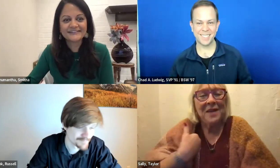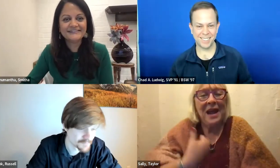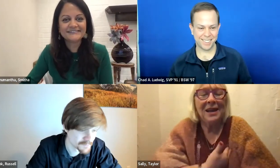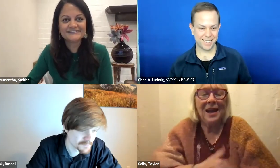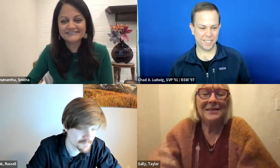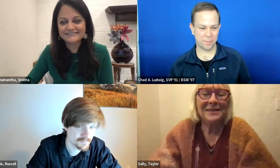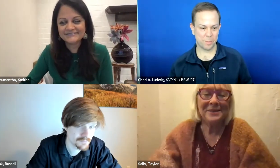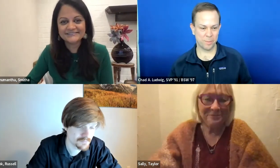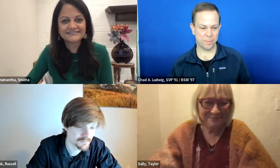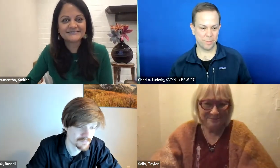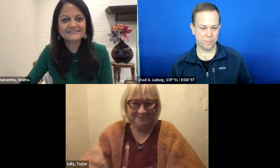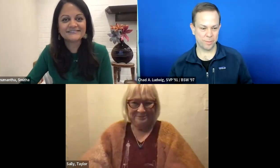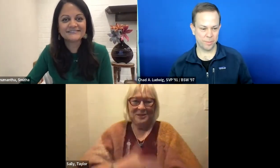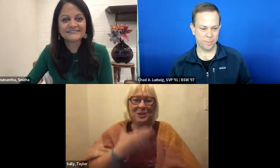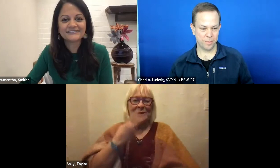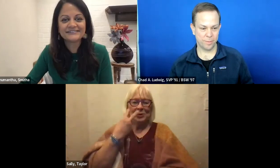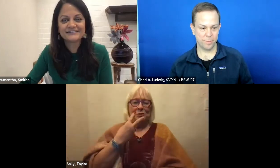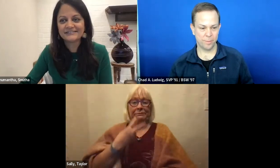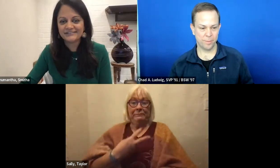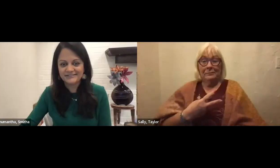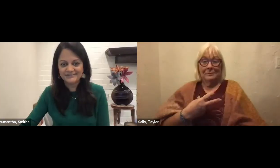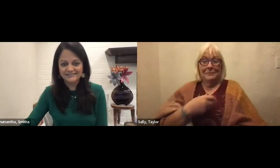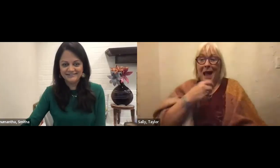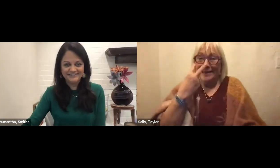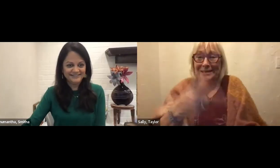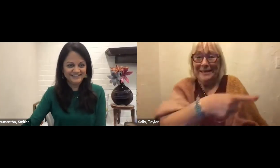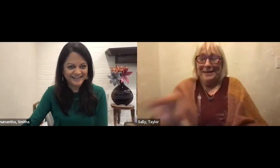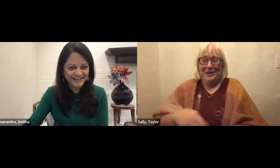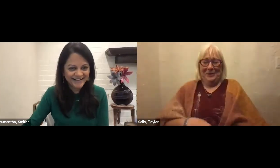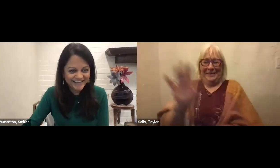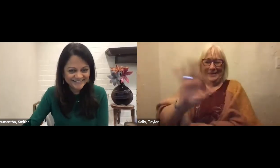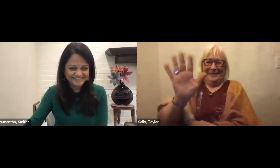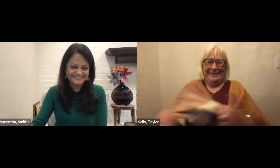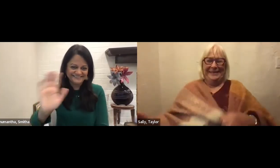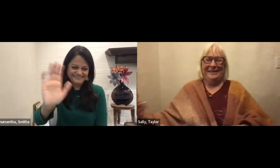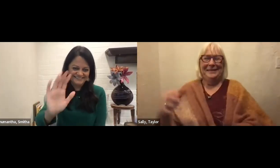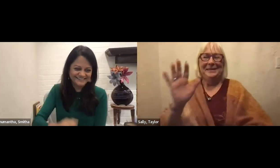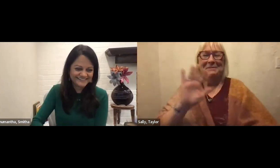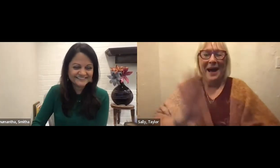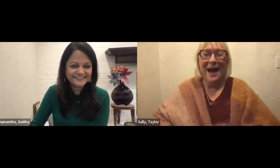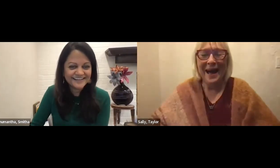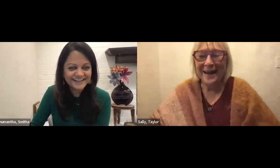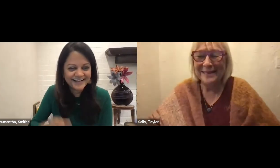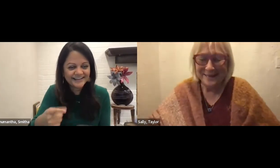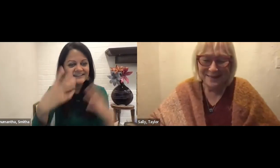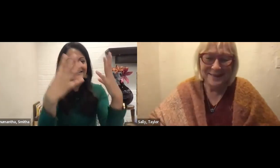that would be great. Thank you for inviting us. Thank you so much. Oh, I don't see them now. They're gone, but bye-bye.